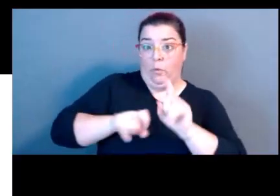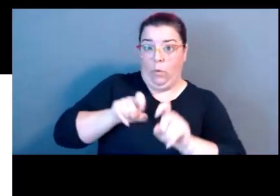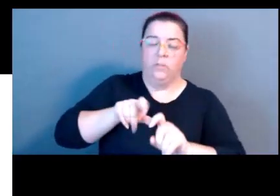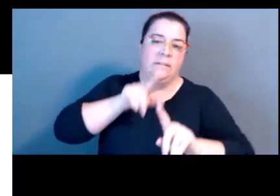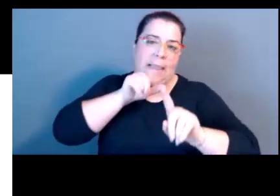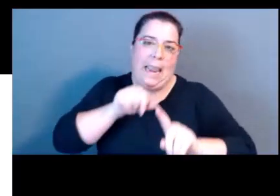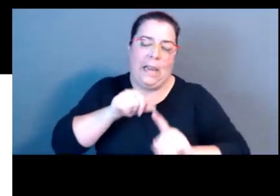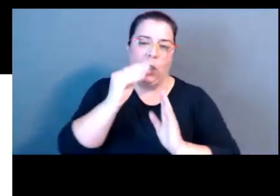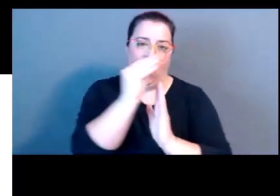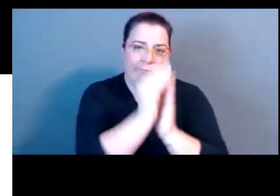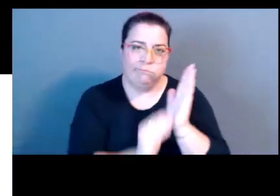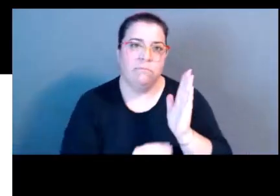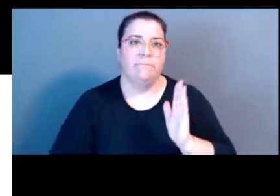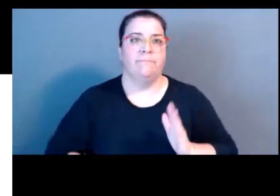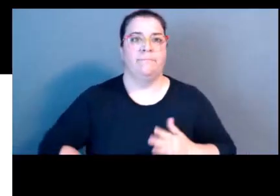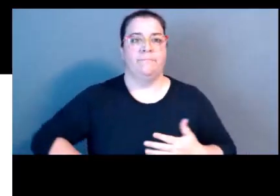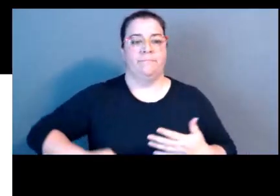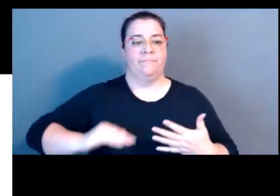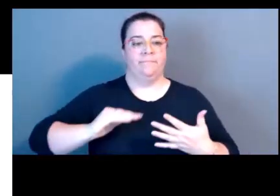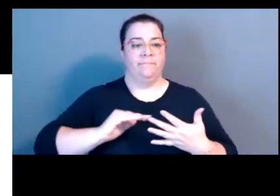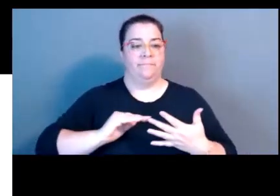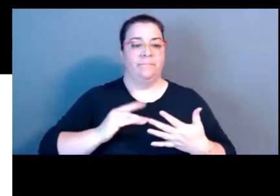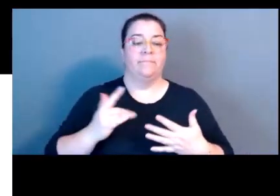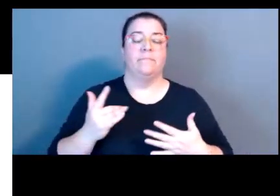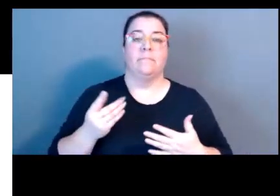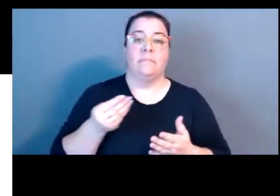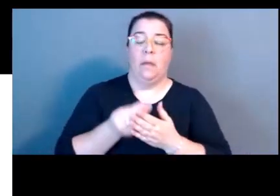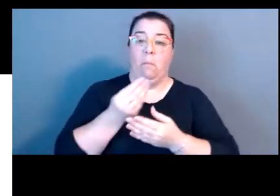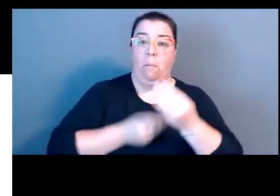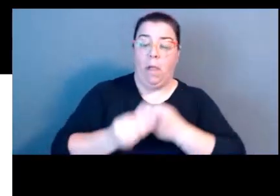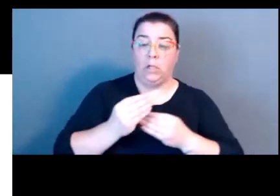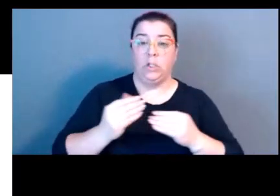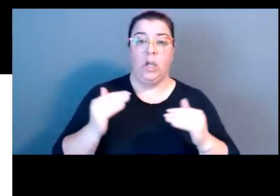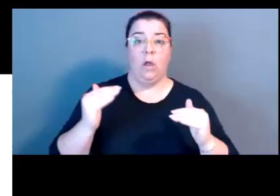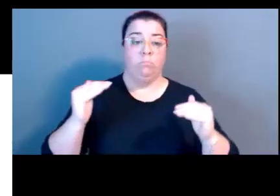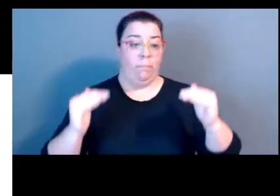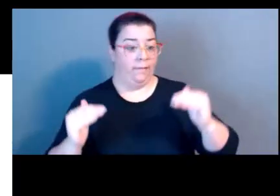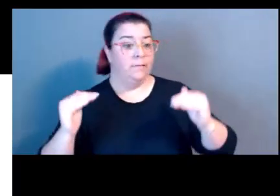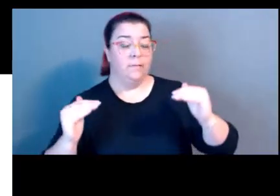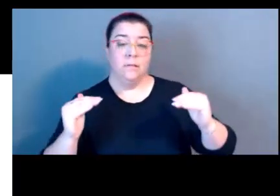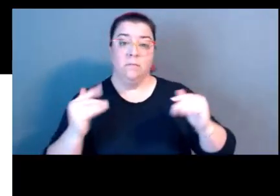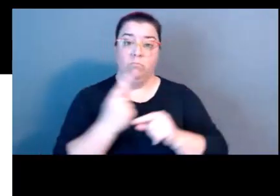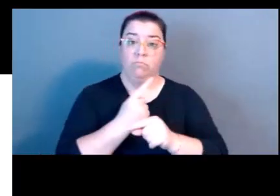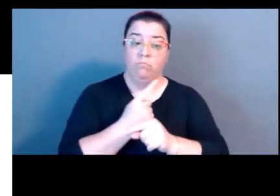a balanced and reasonable budget, examples of past work,